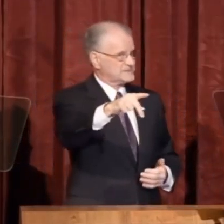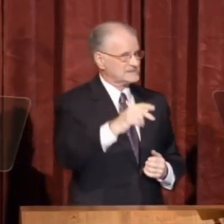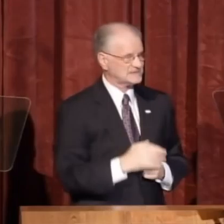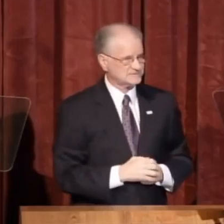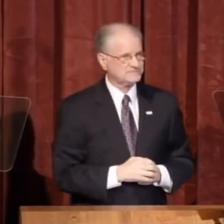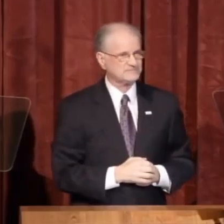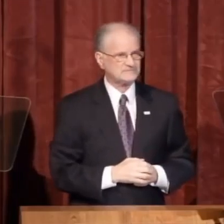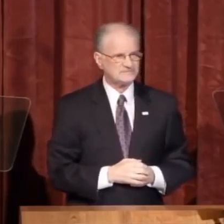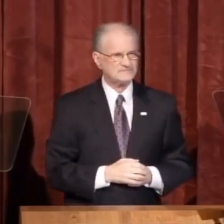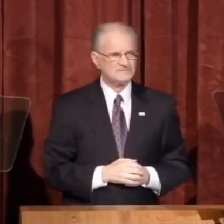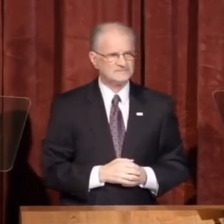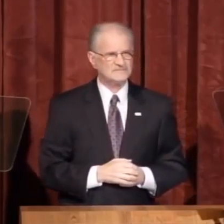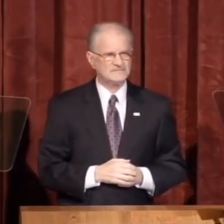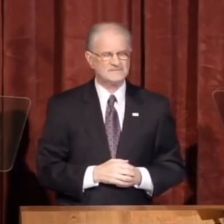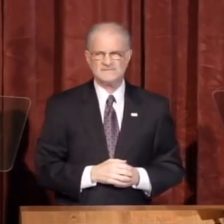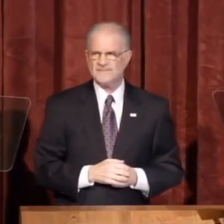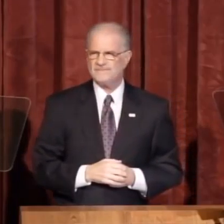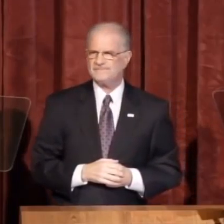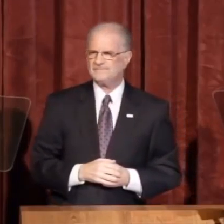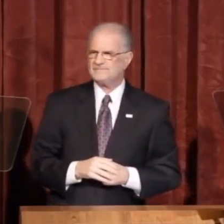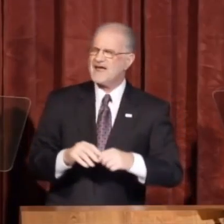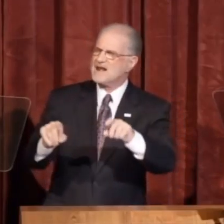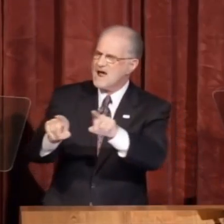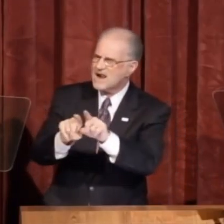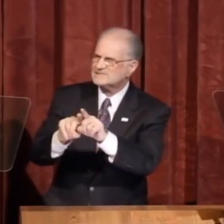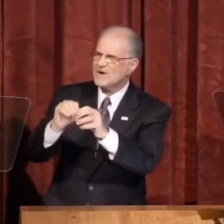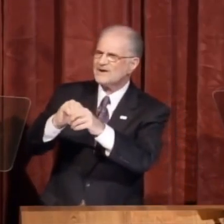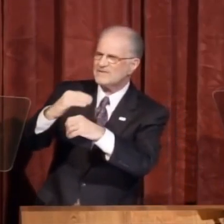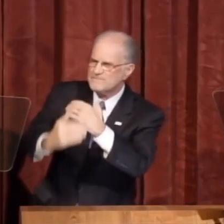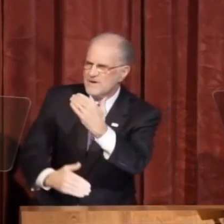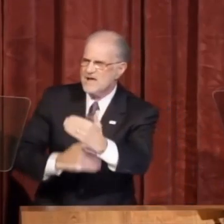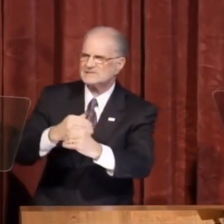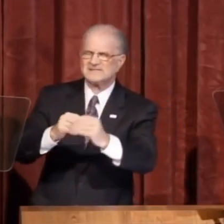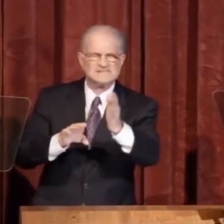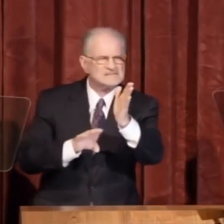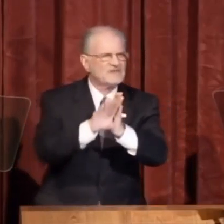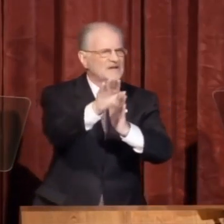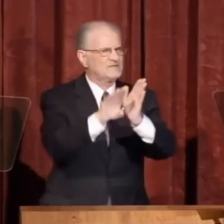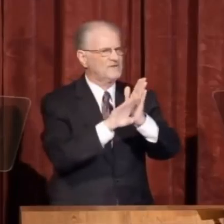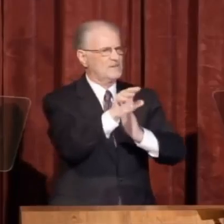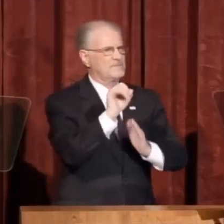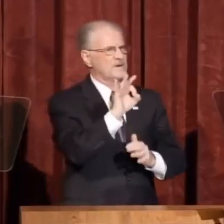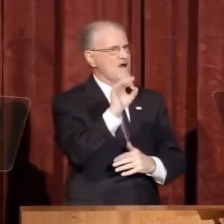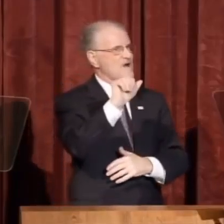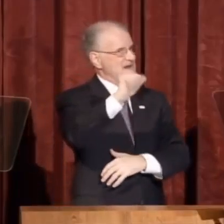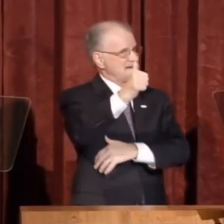Consider the many construction improvements on campus. In prior years we learned of improvements